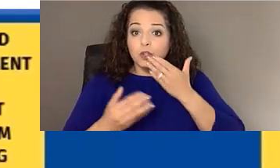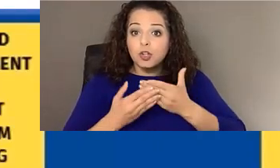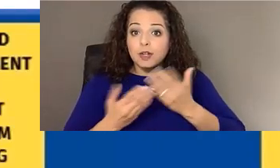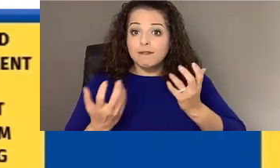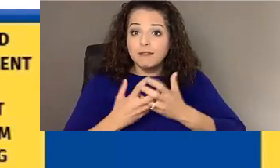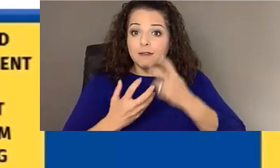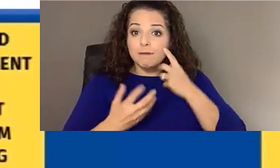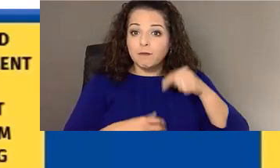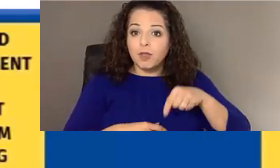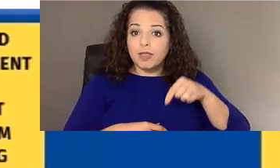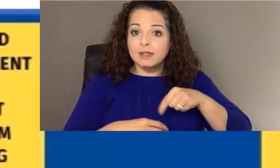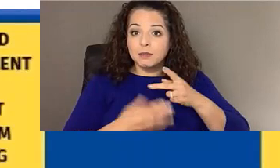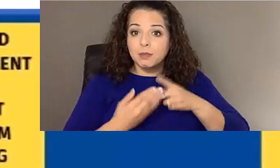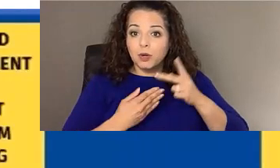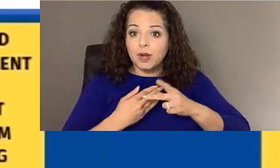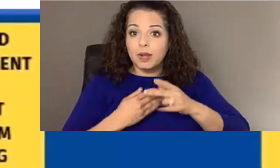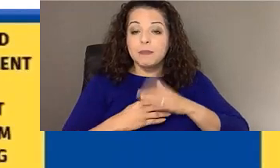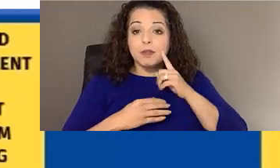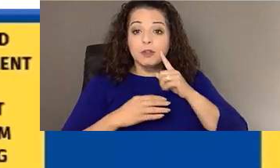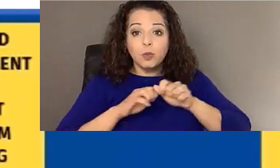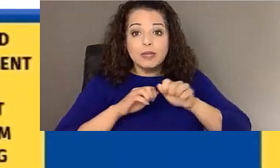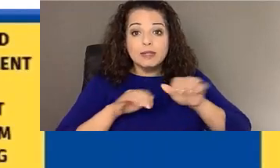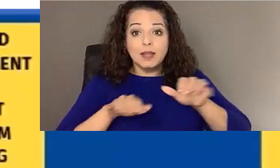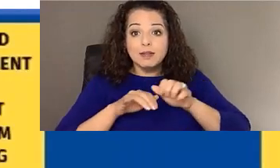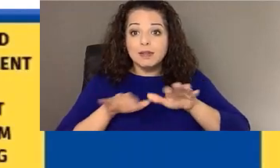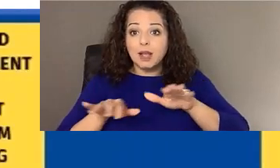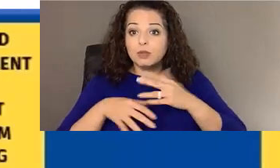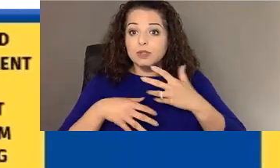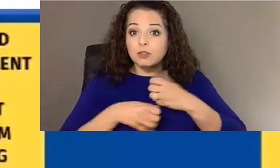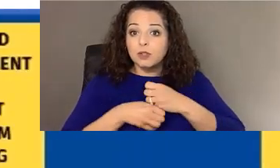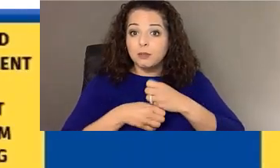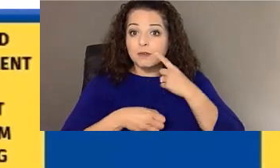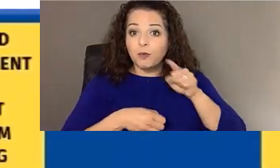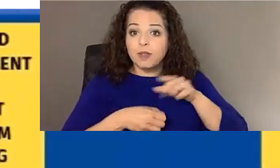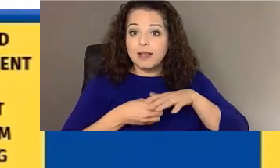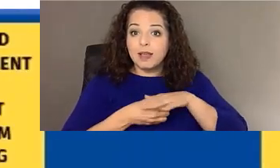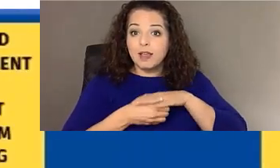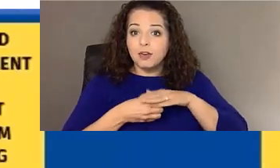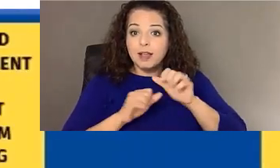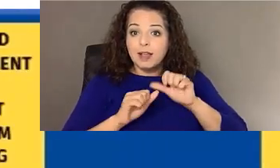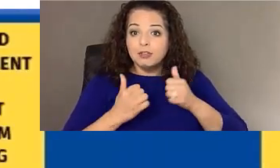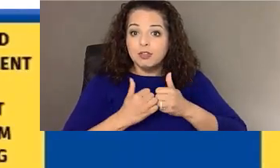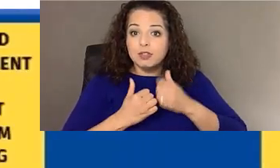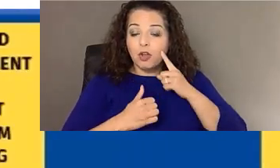So we send out these participant summaries to the Area Agency on Aging staff.